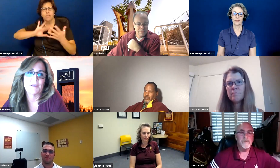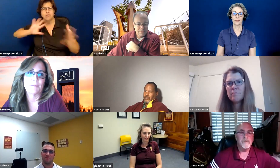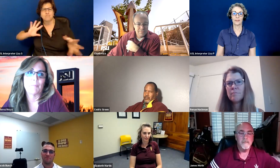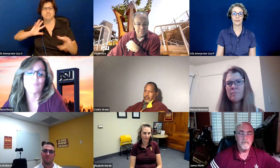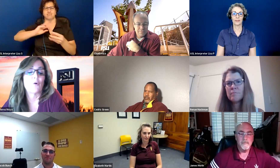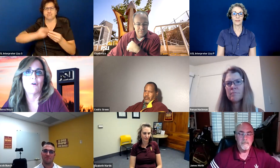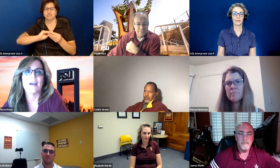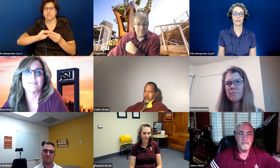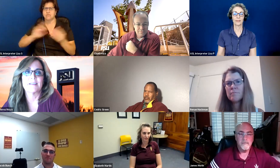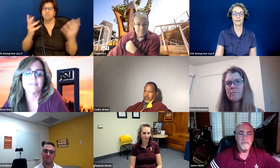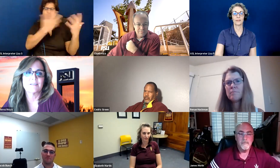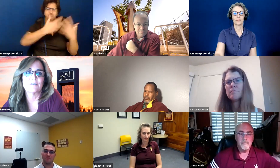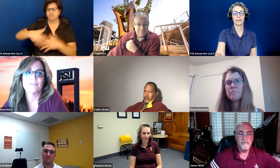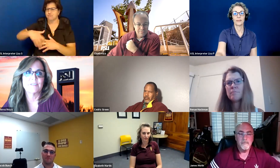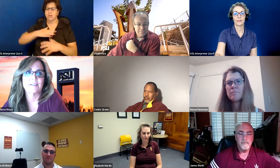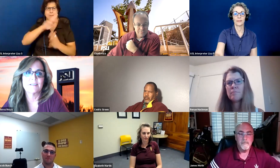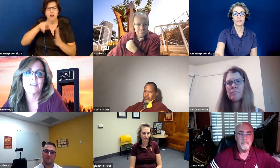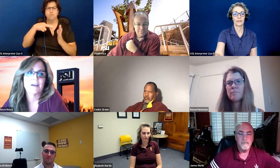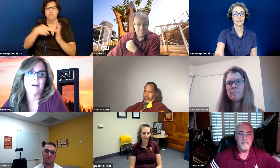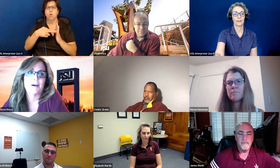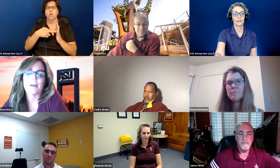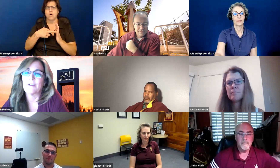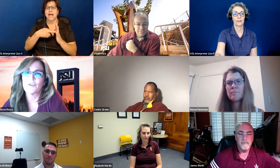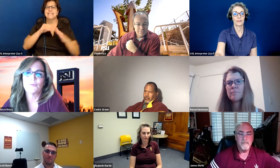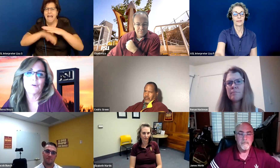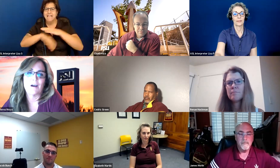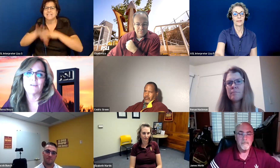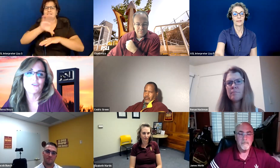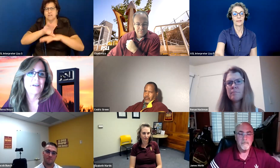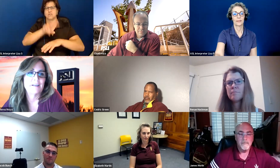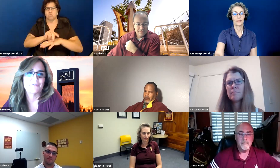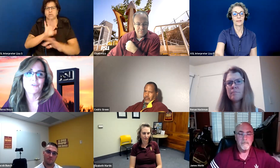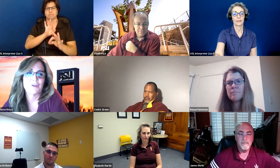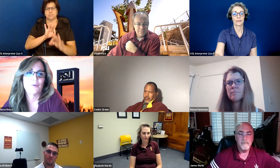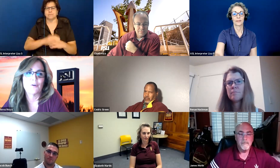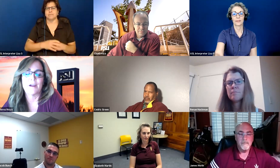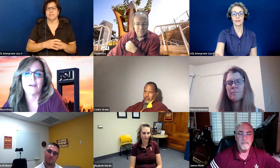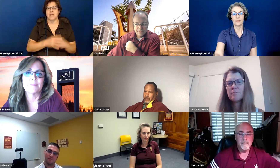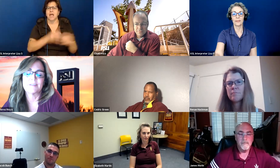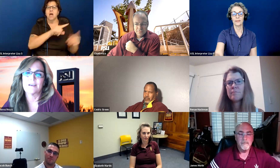within my role as an access consultant. I also work on training different training programs